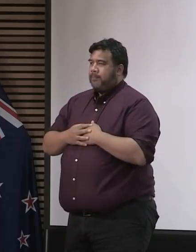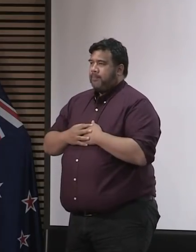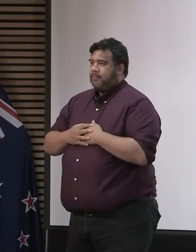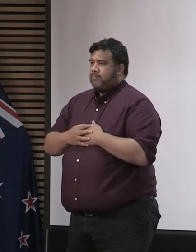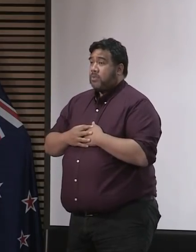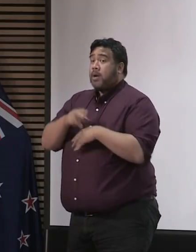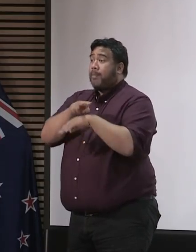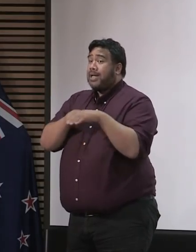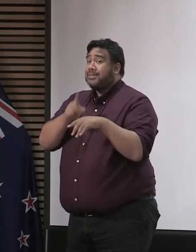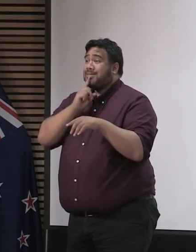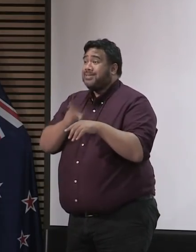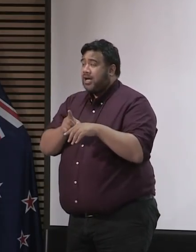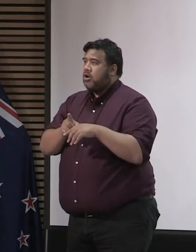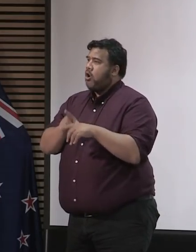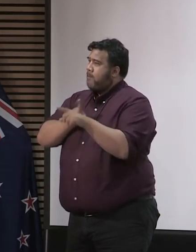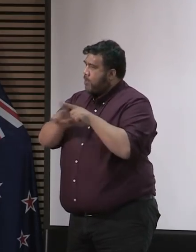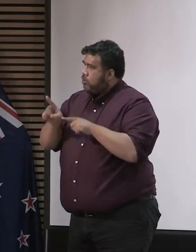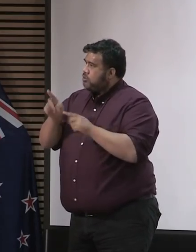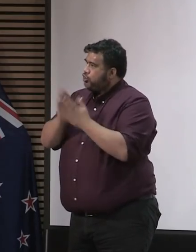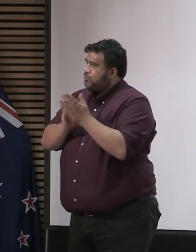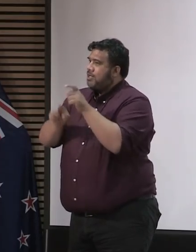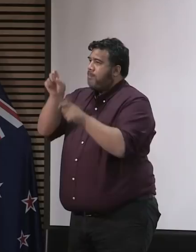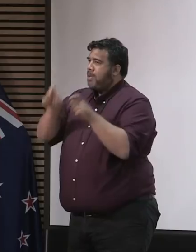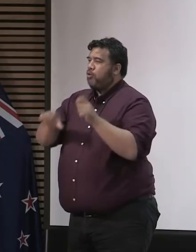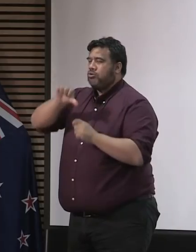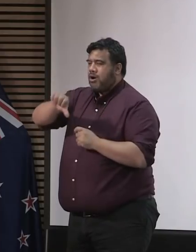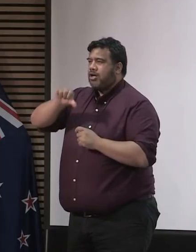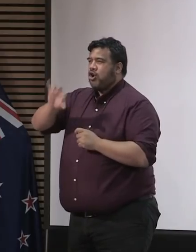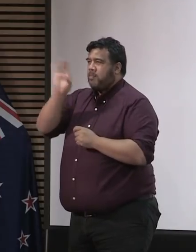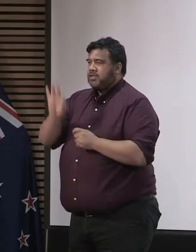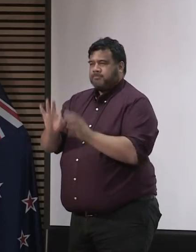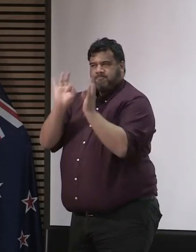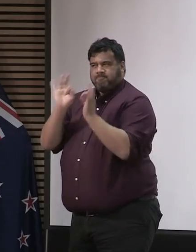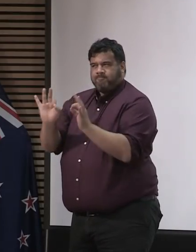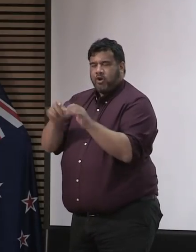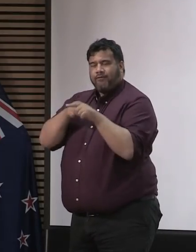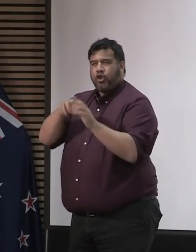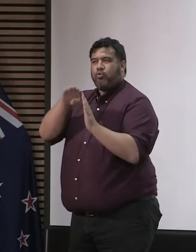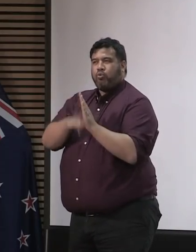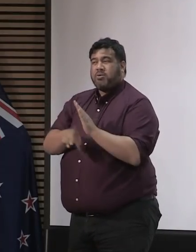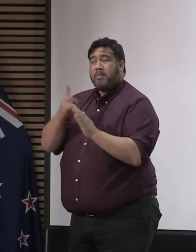9% of us are respecting the measures put in place, there are still some who are choosing to flout the rules.